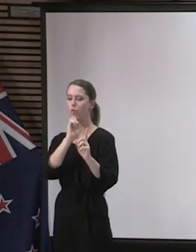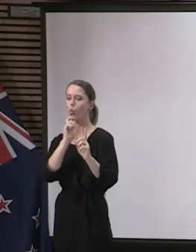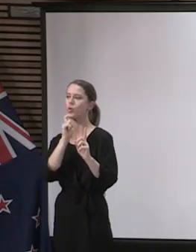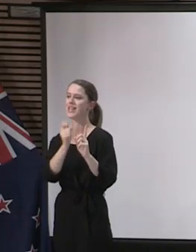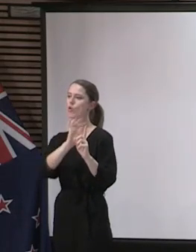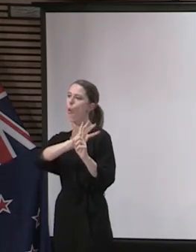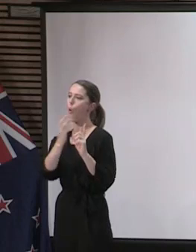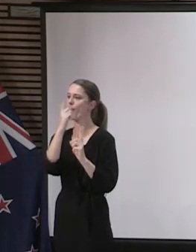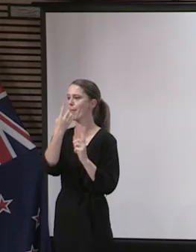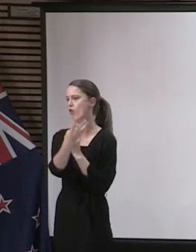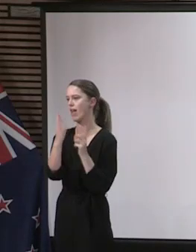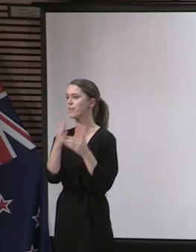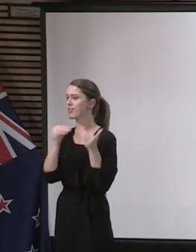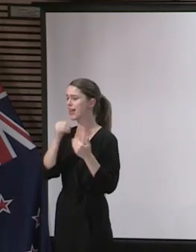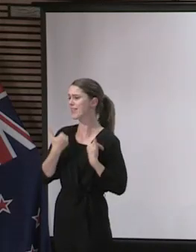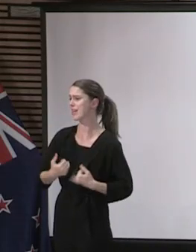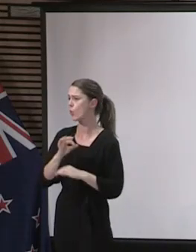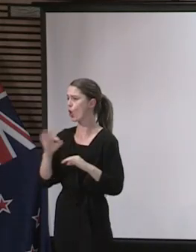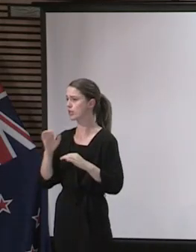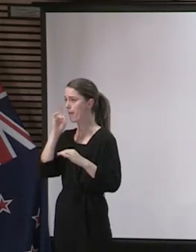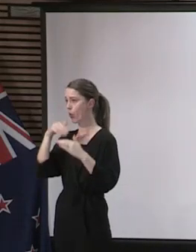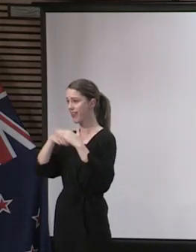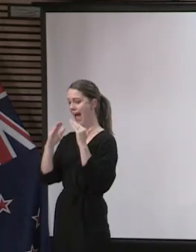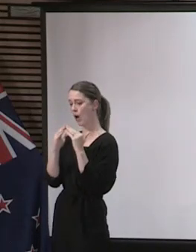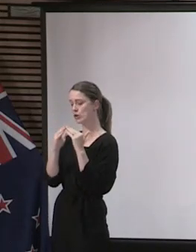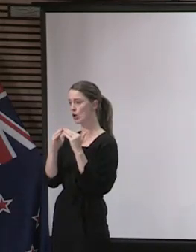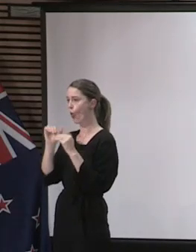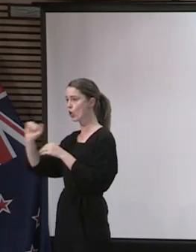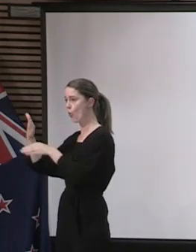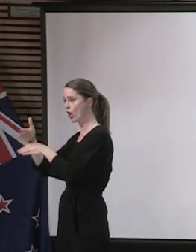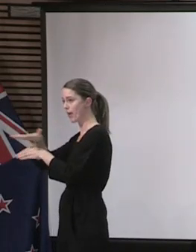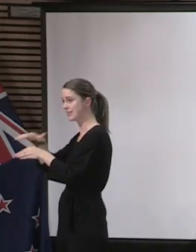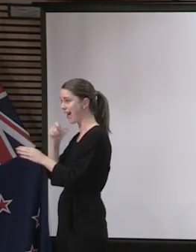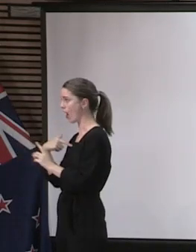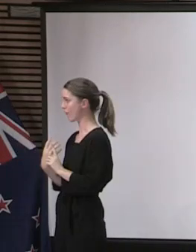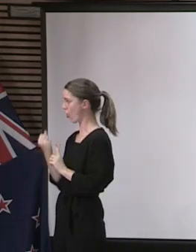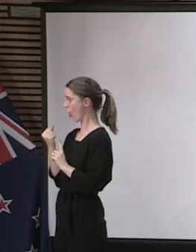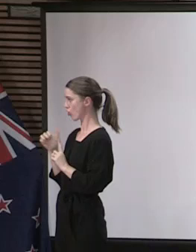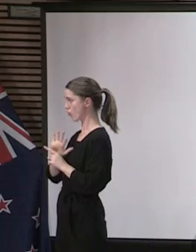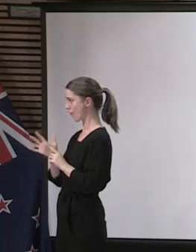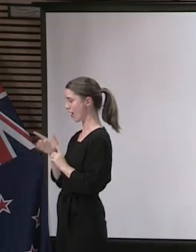cases, or testing contacts of new cases where indicated,